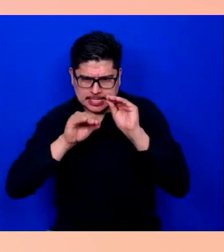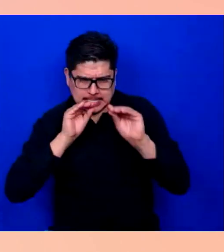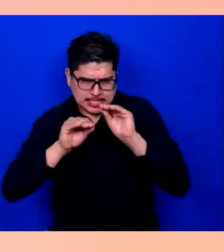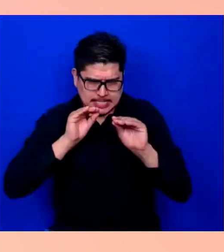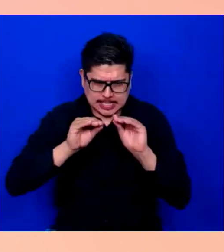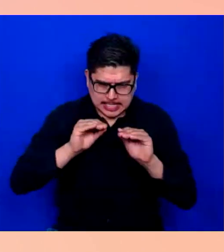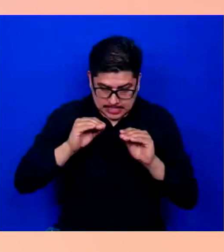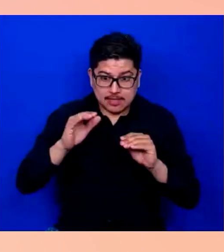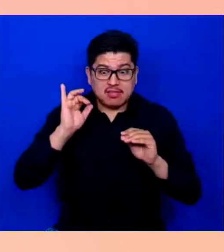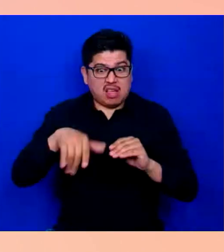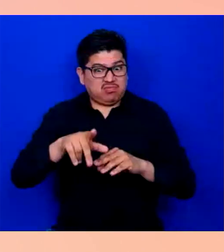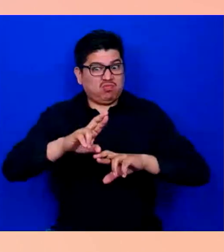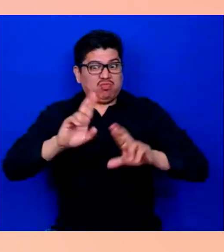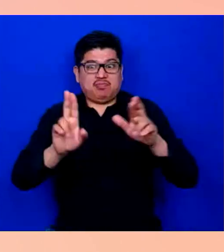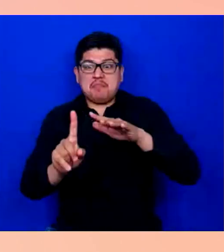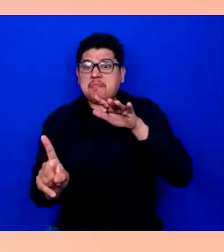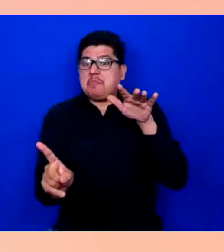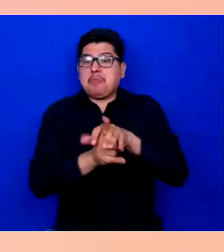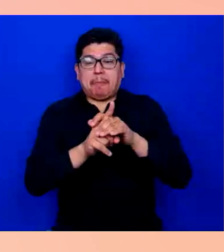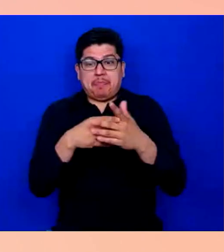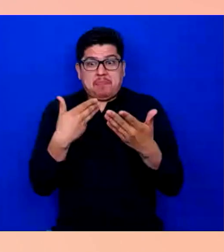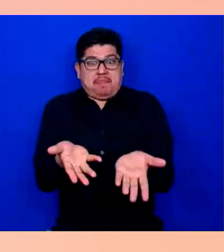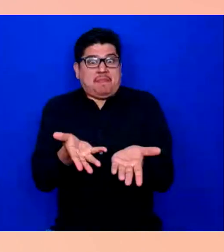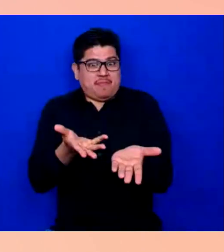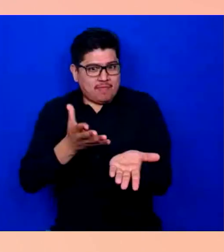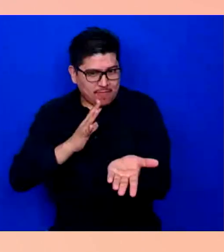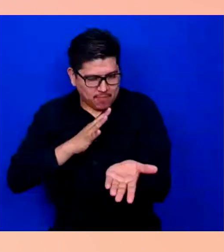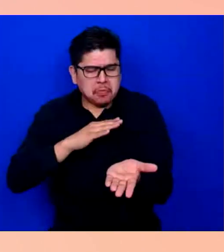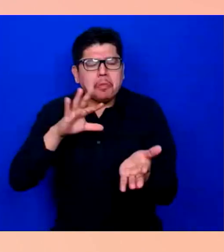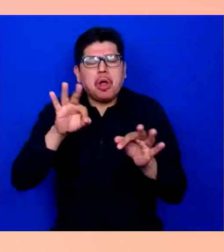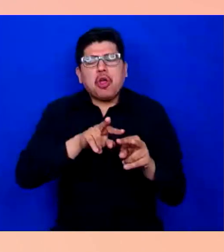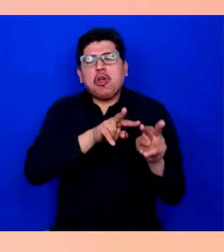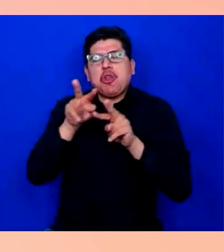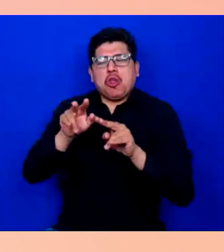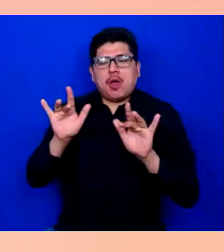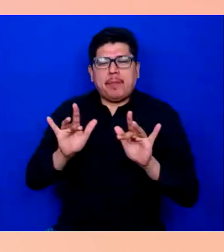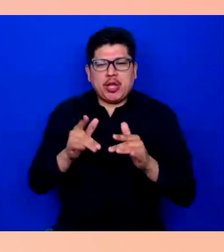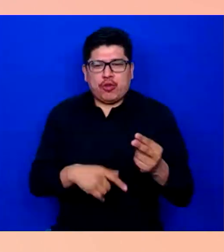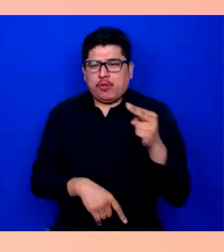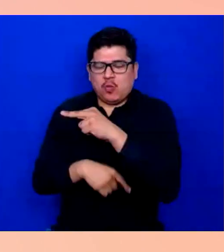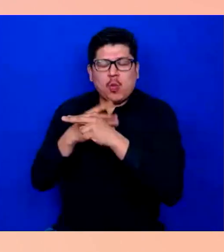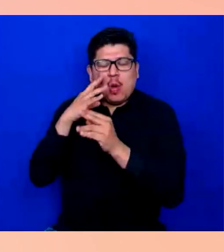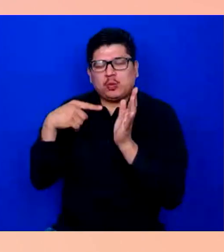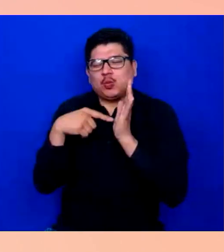Let's dive back into my computer and I'll show you how I use these AI powered macros to take the strain off